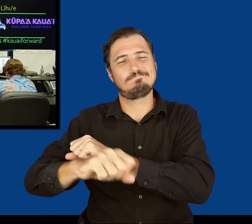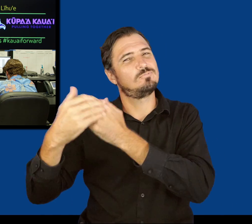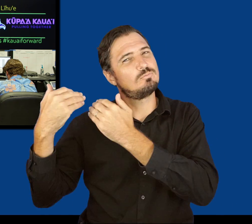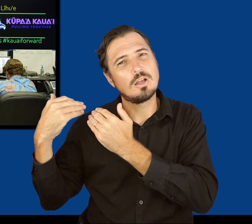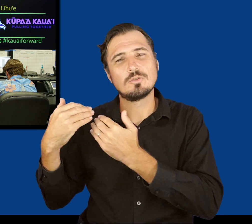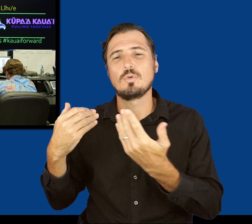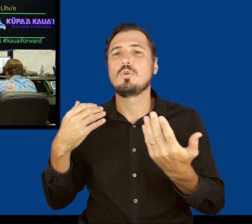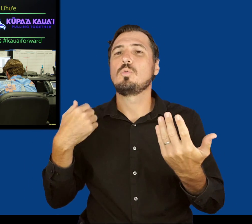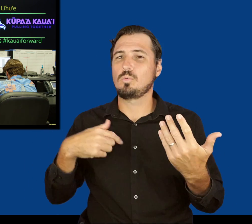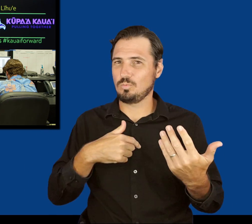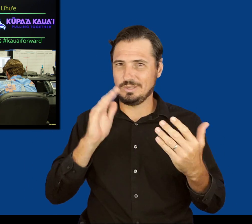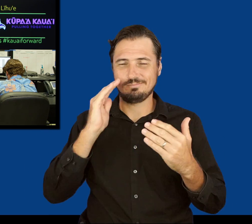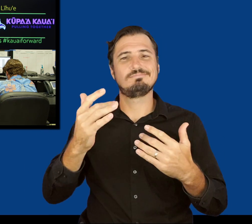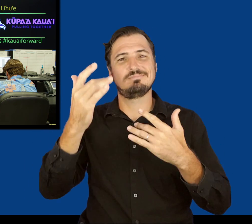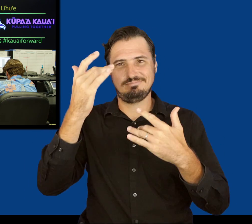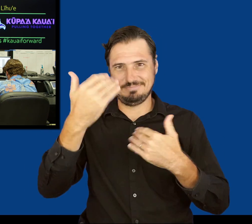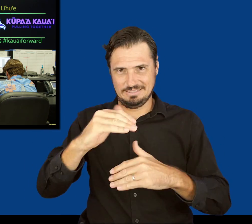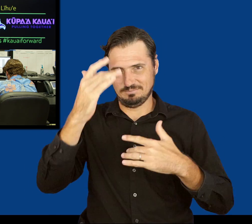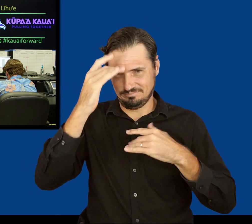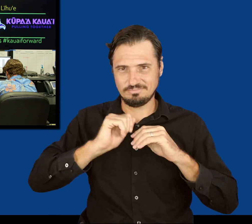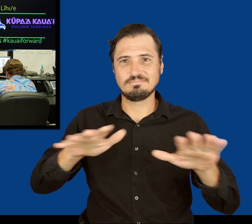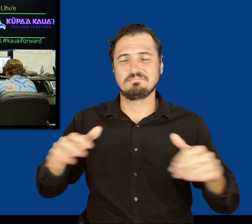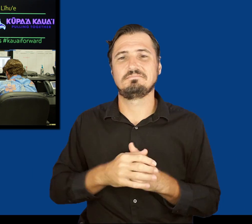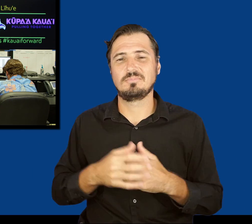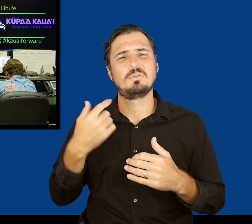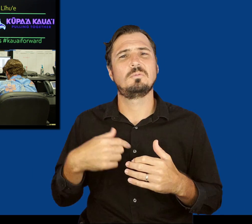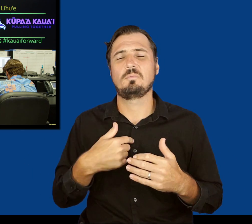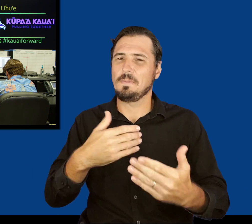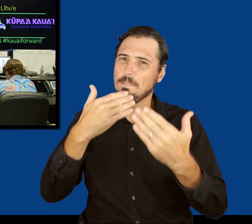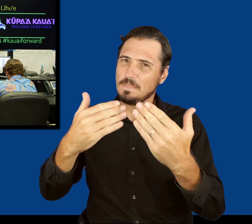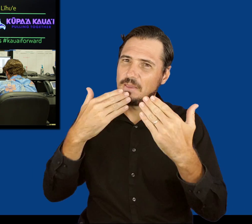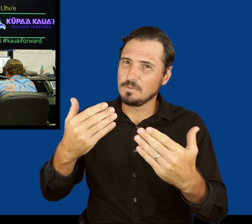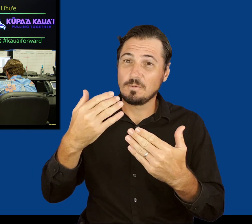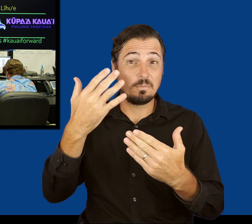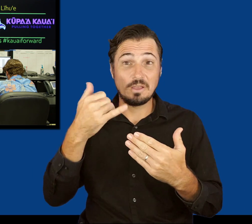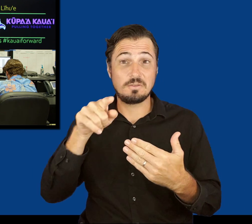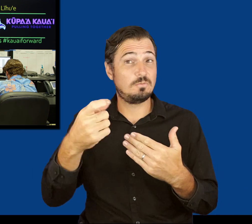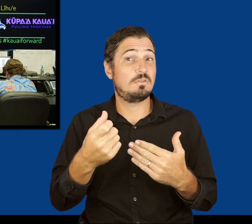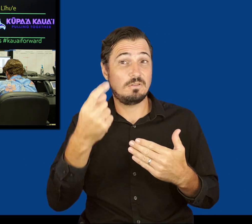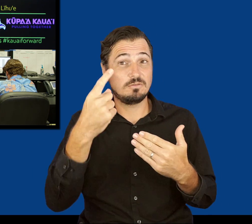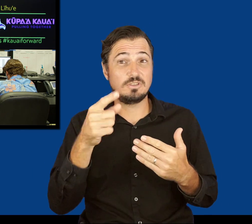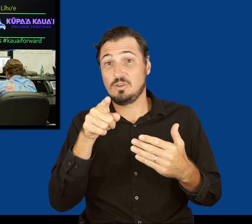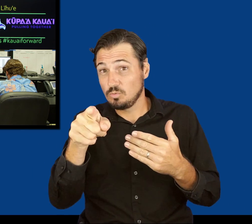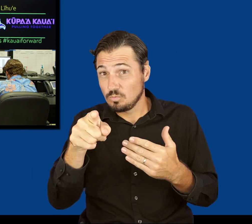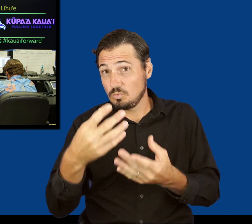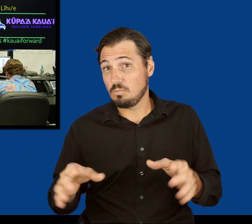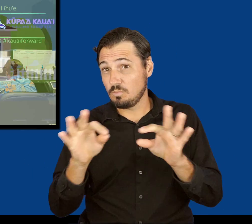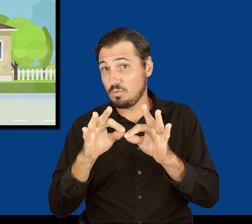We thank you for understanding the role you play in mitigating the spread of COVID-19 on our island….please continue to…